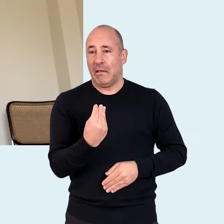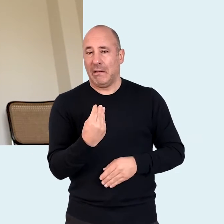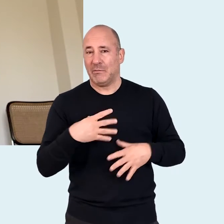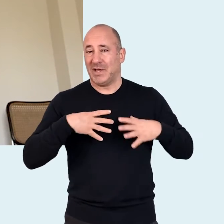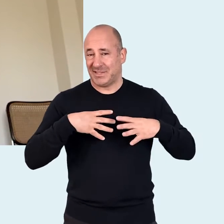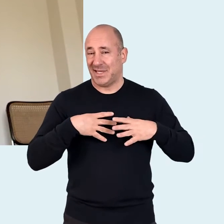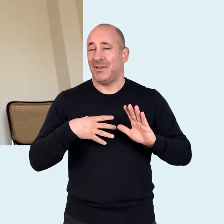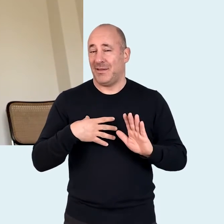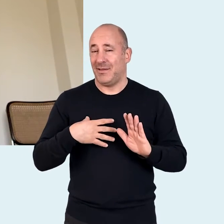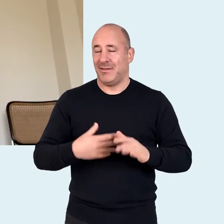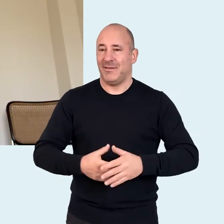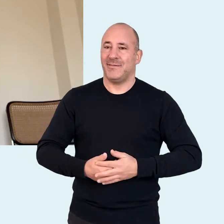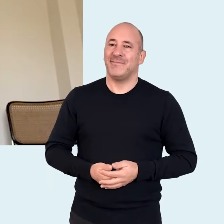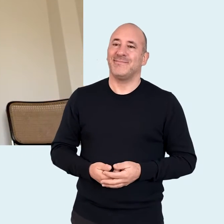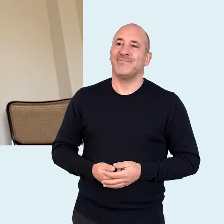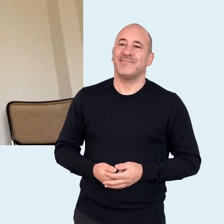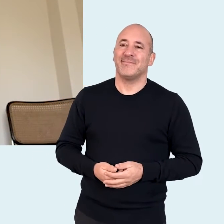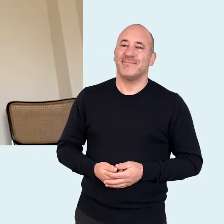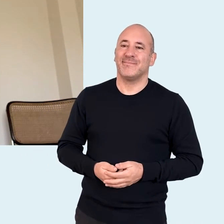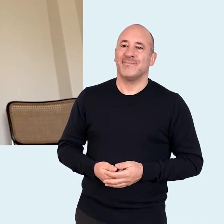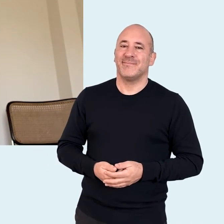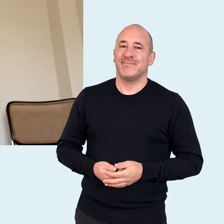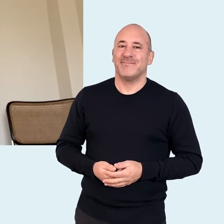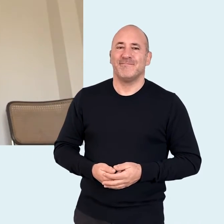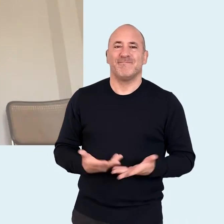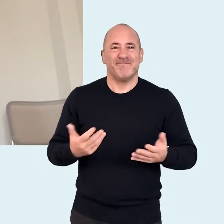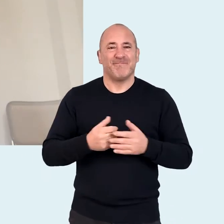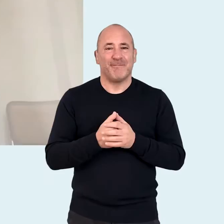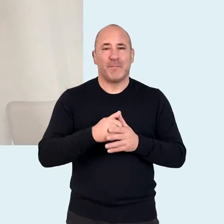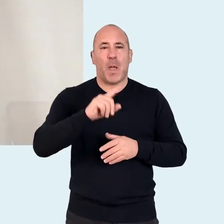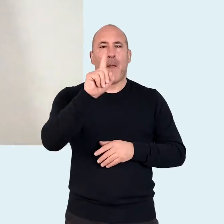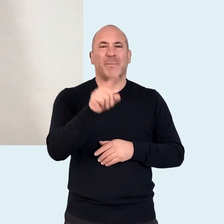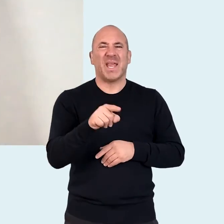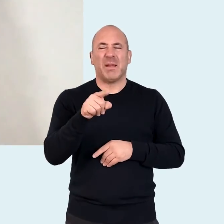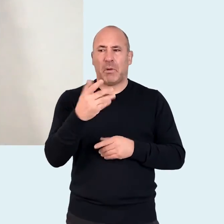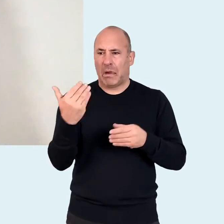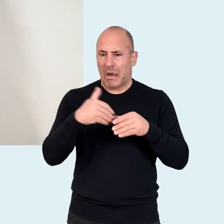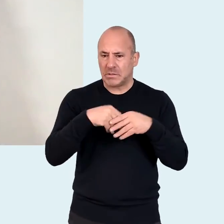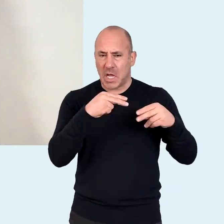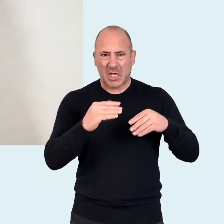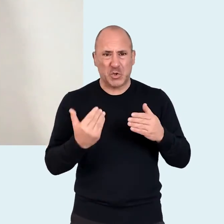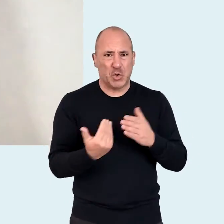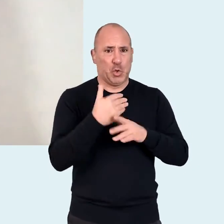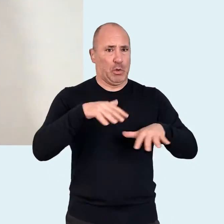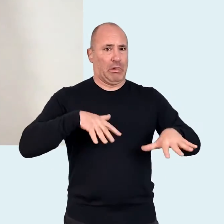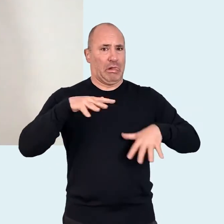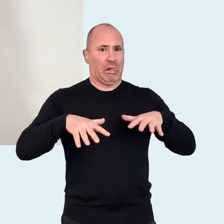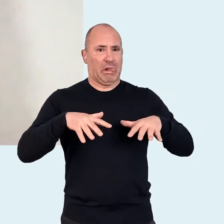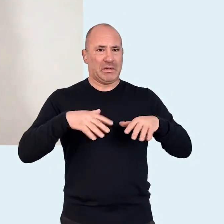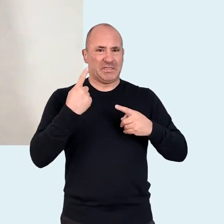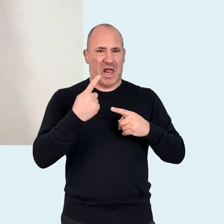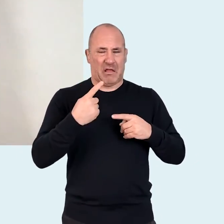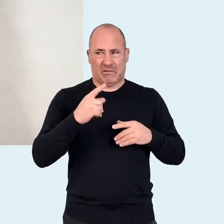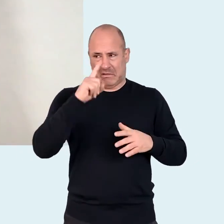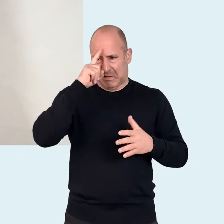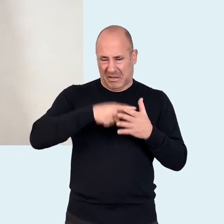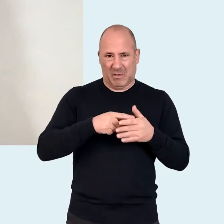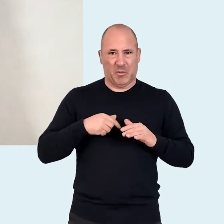if something isn't right. I find that with people that are new to dance as well, they might find it difficult to make